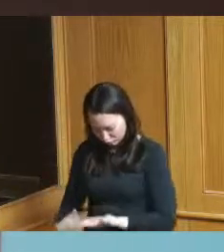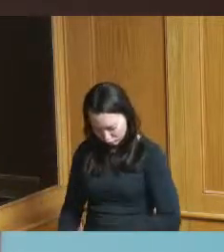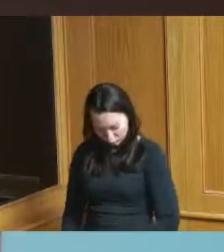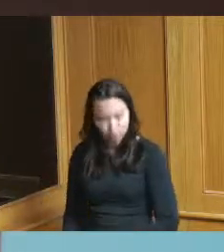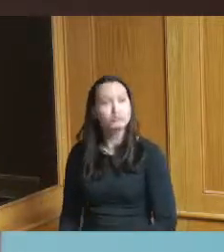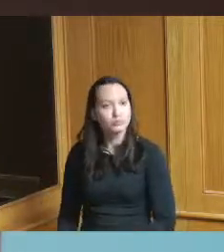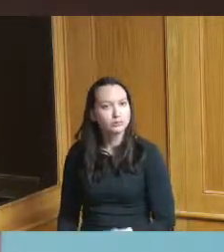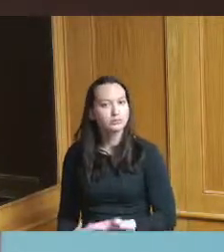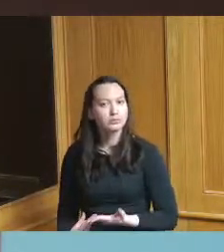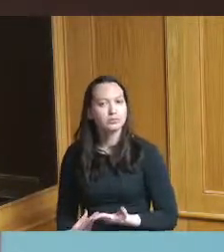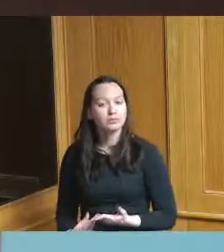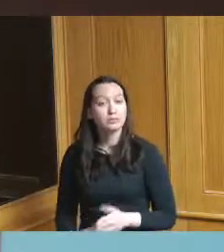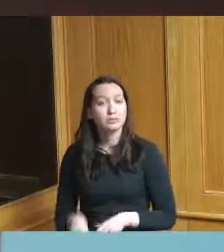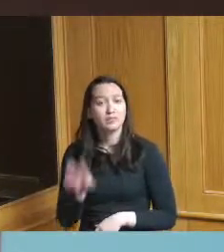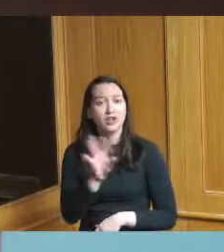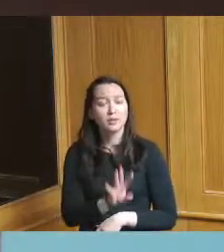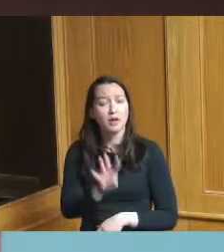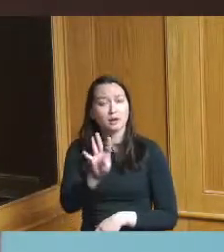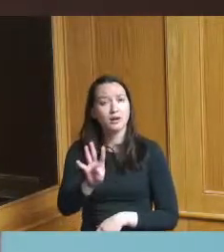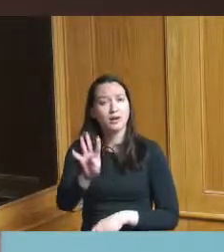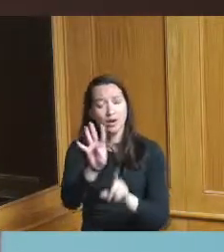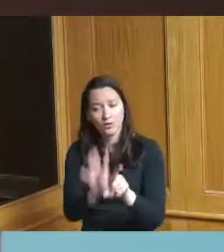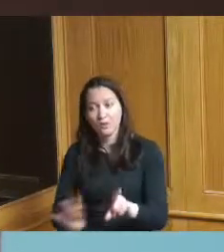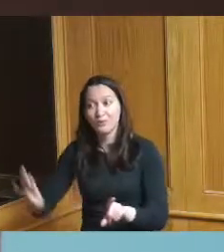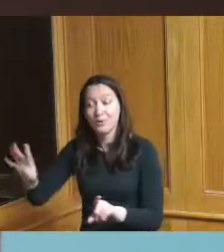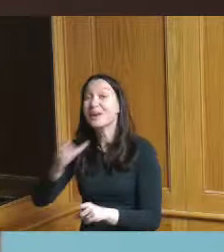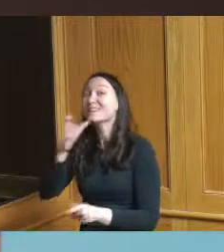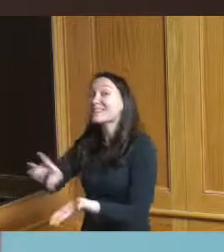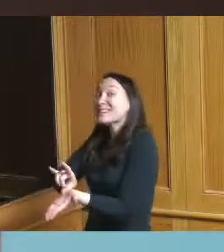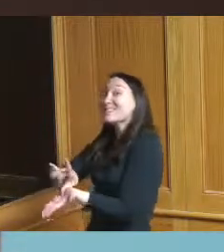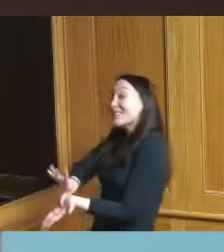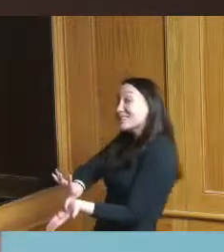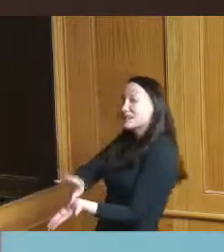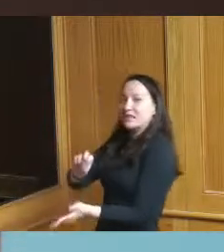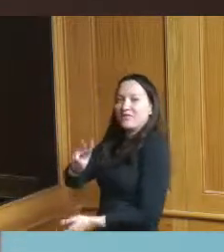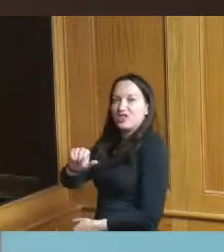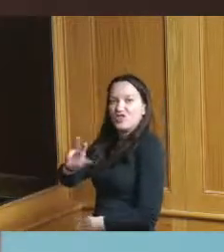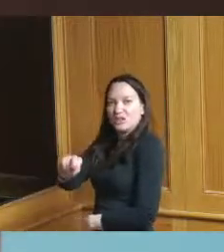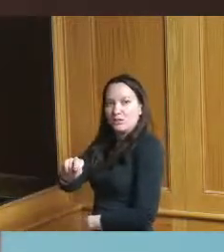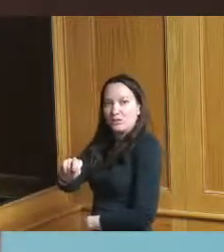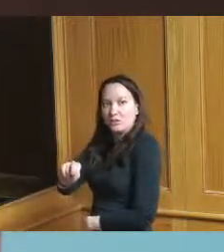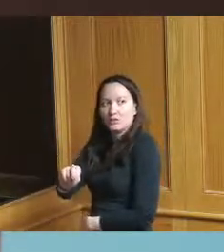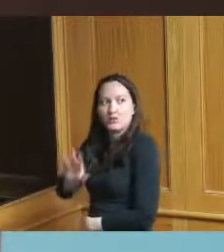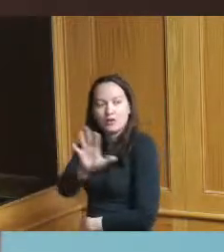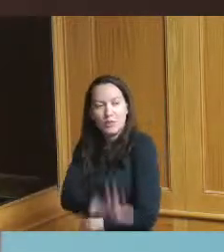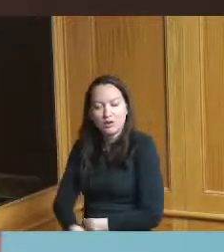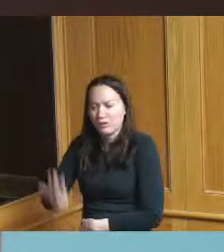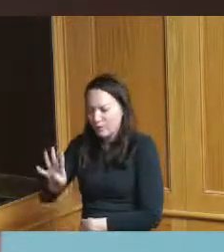about four people who were saved from eviction by some of these programs so it really put a name to